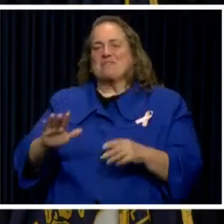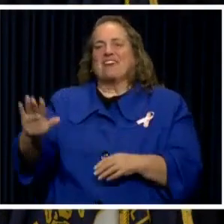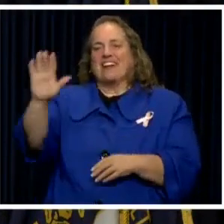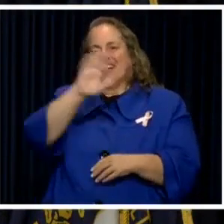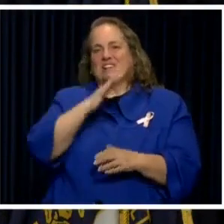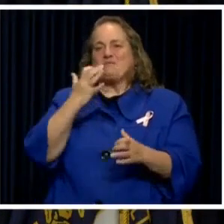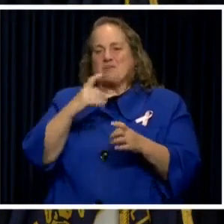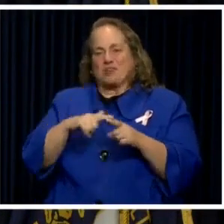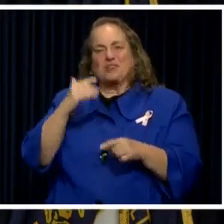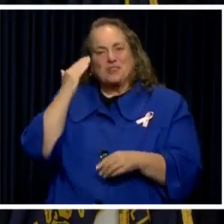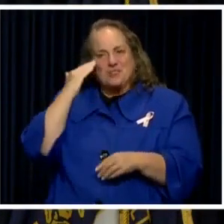THANK YOU, VIRGINIA. I’